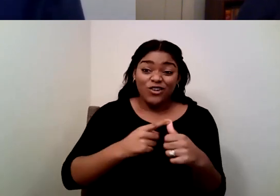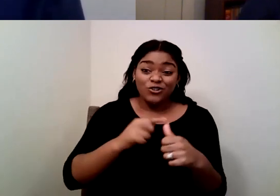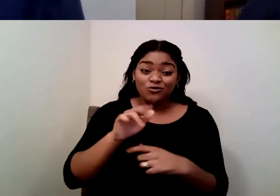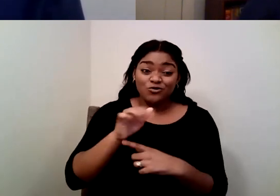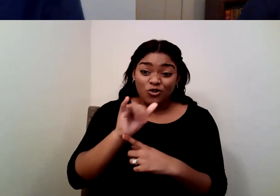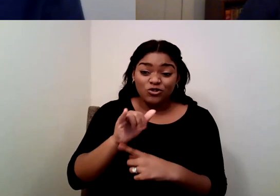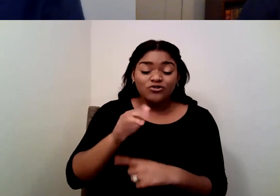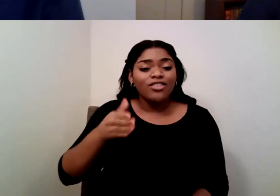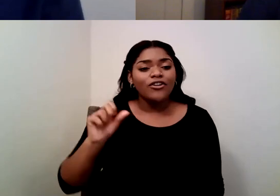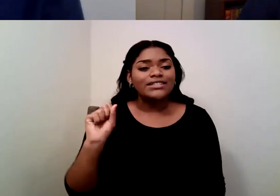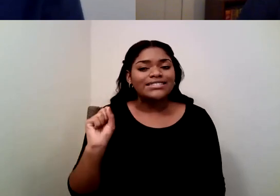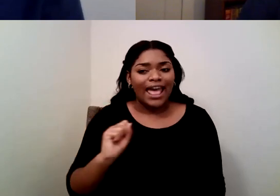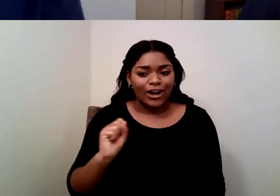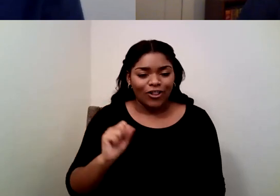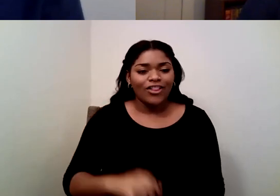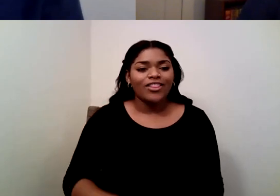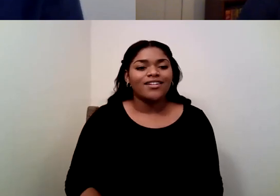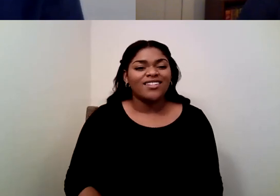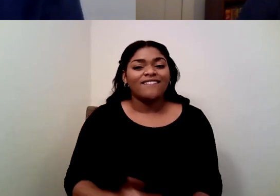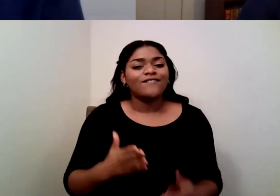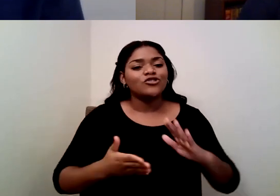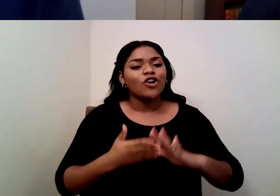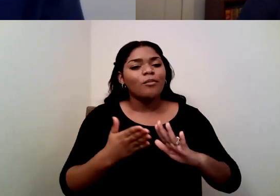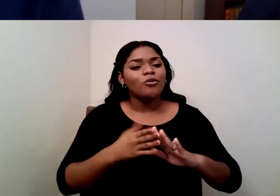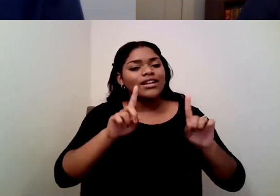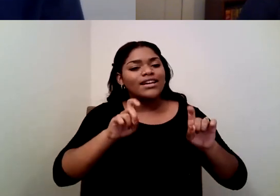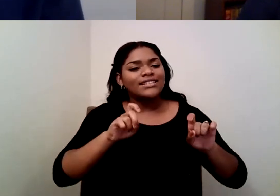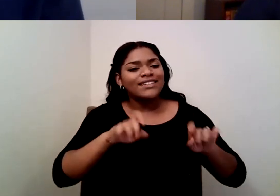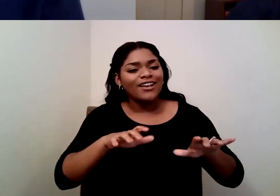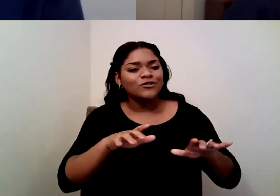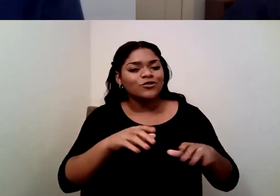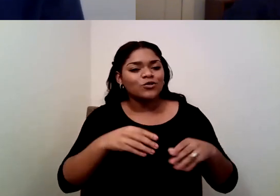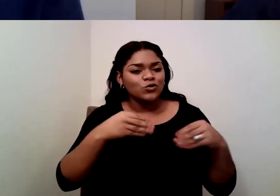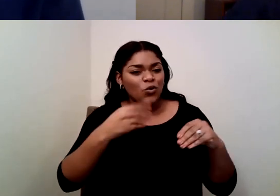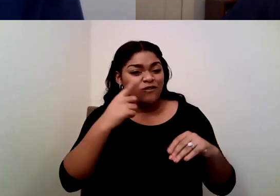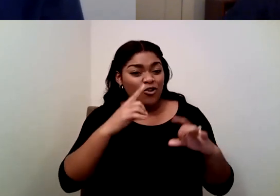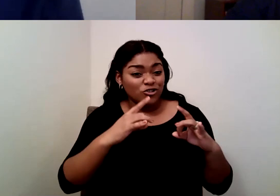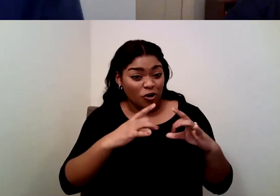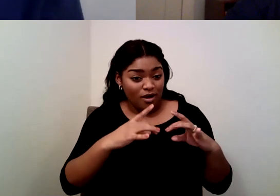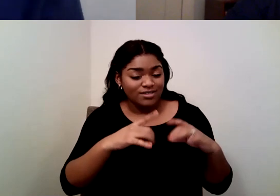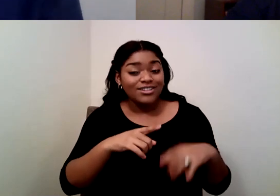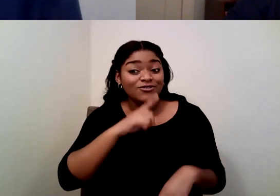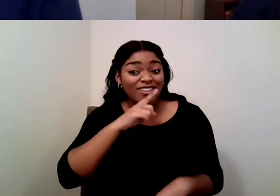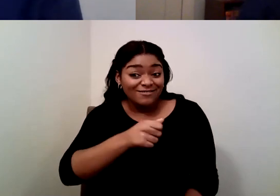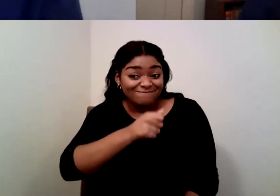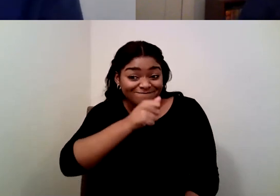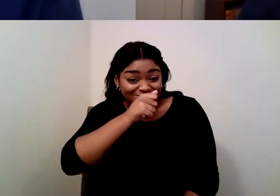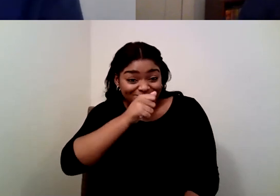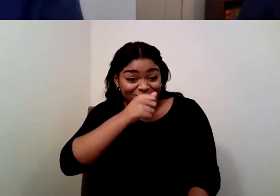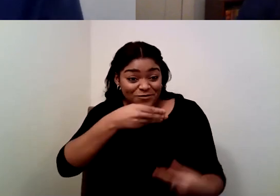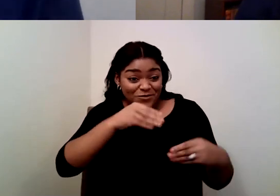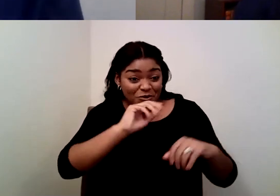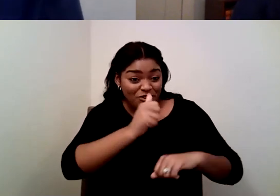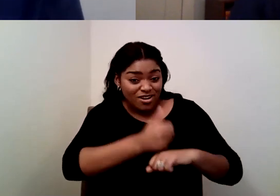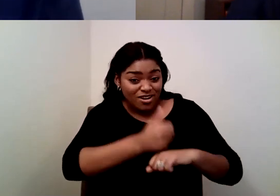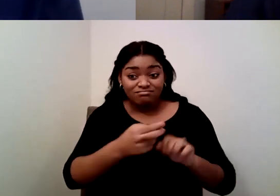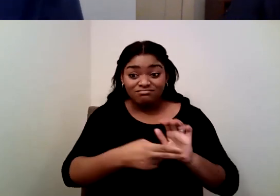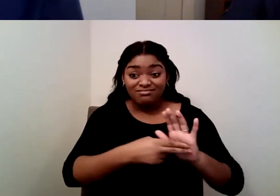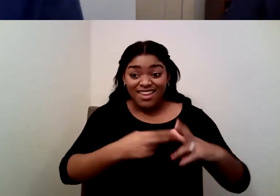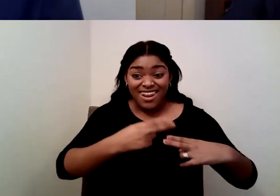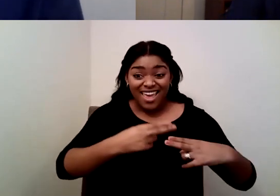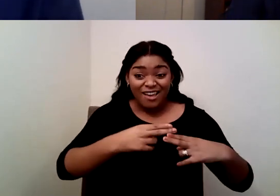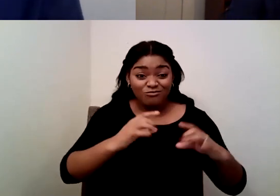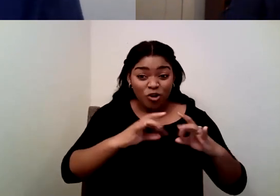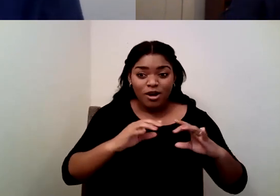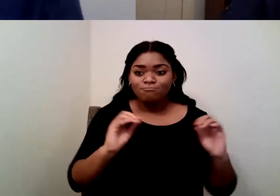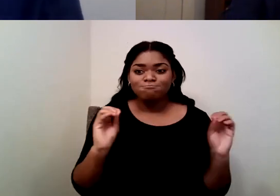and I operated a test store in Seattle that was a secret store not named Starbucks,